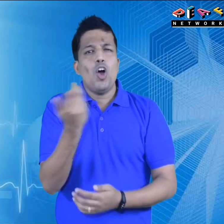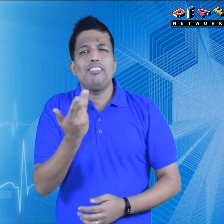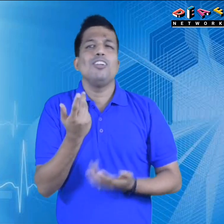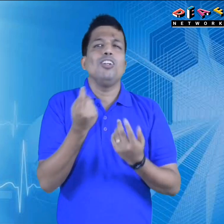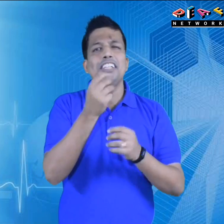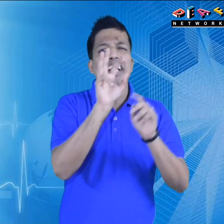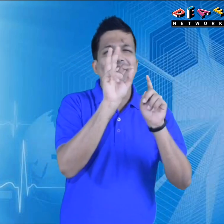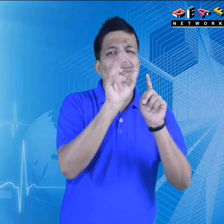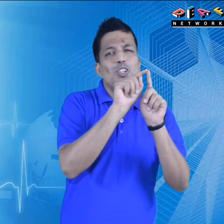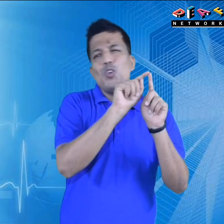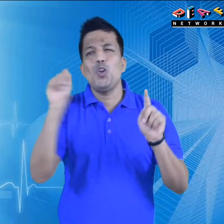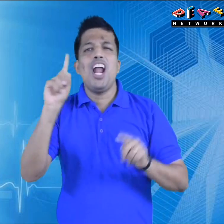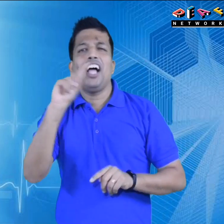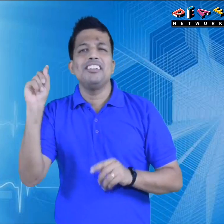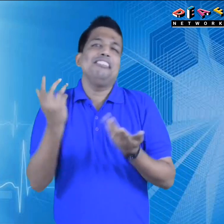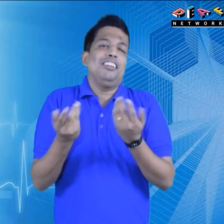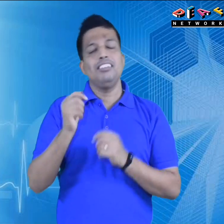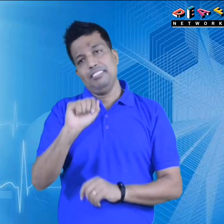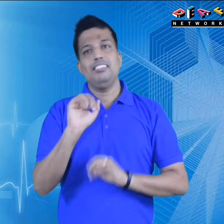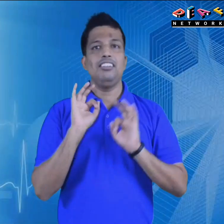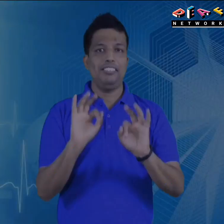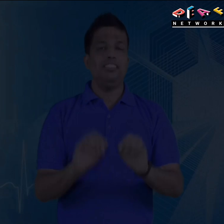The cost of applications varies from 30 rs to 100 rs